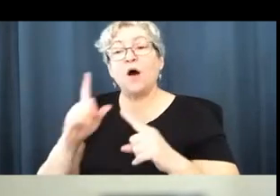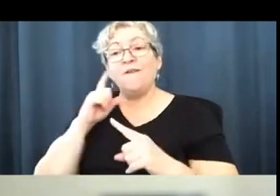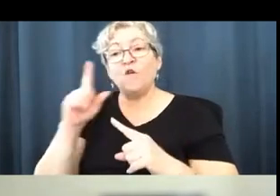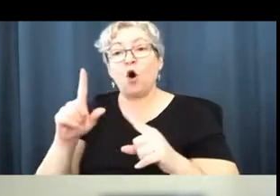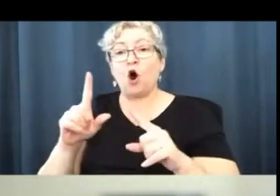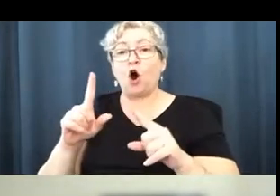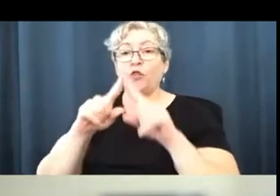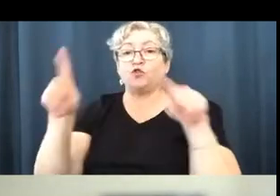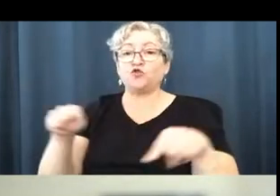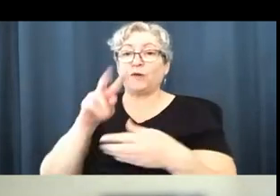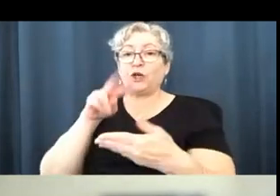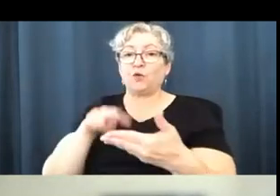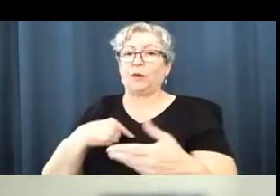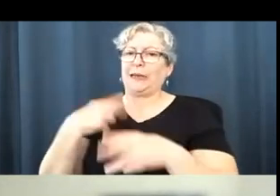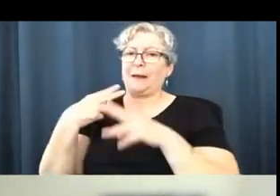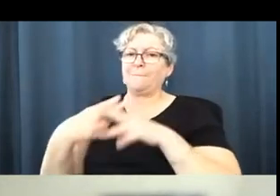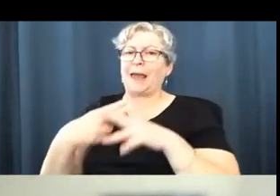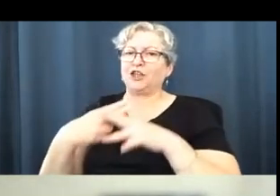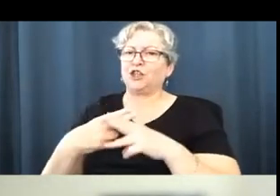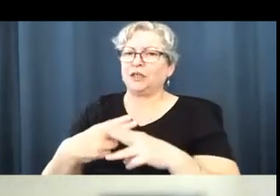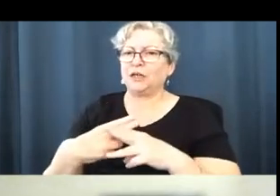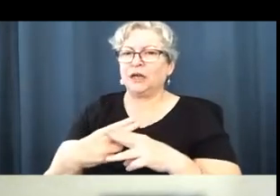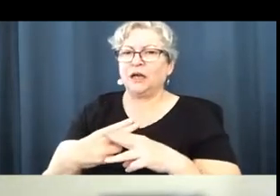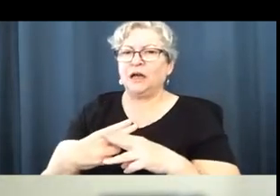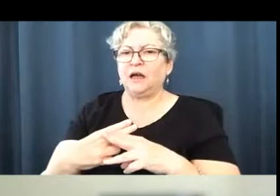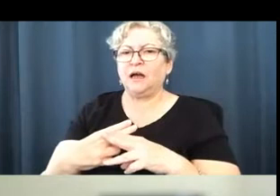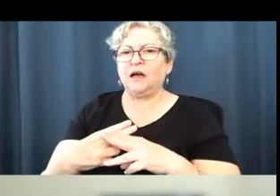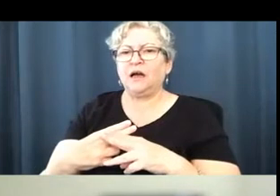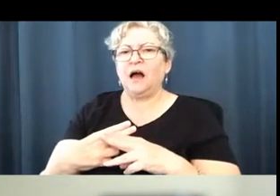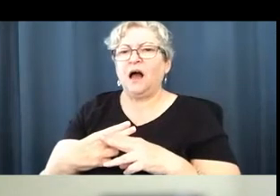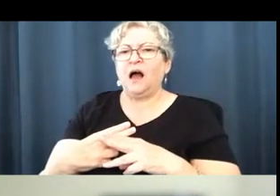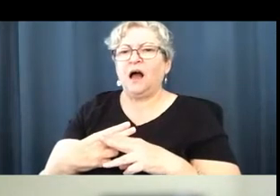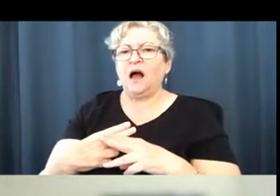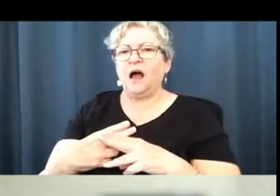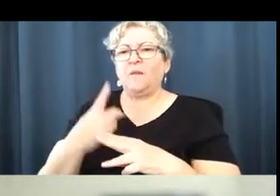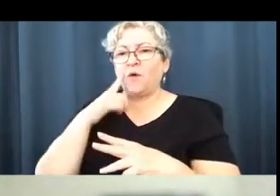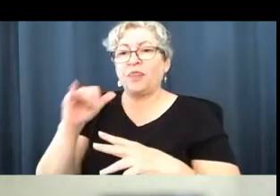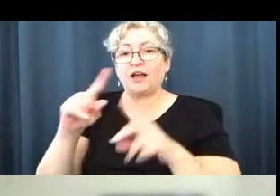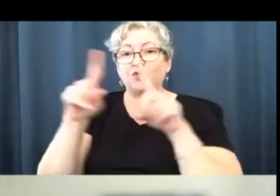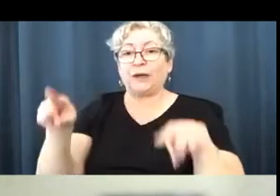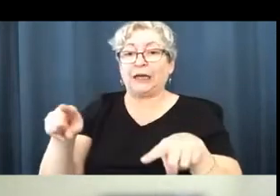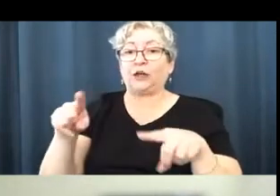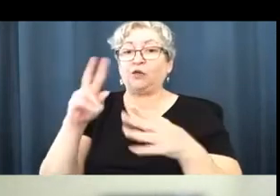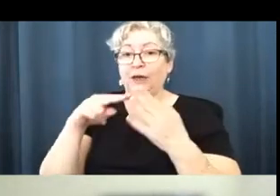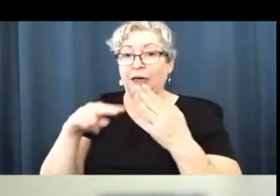we keep mentioning the screen reader use case. And that is because a screen reader user is also a keyboard user, which is very similar